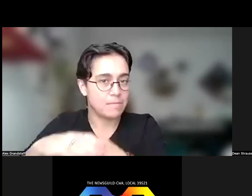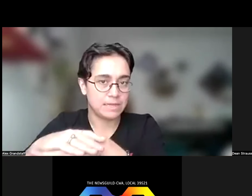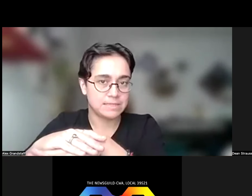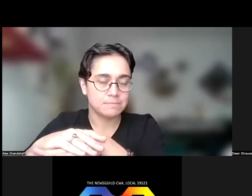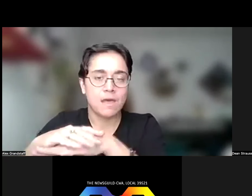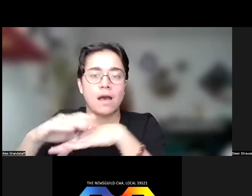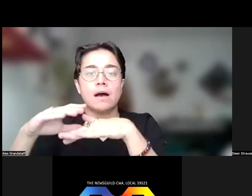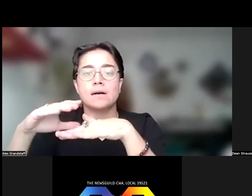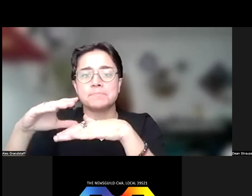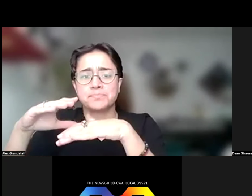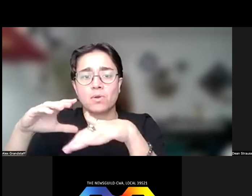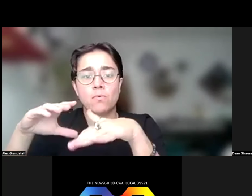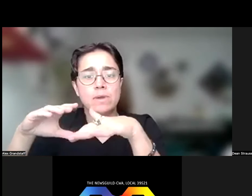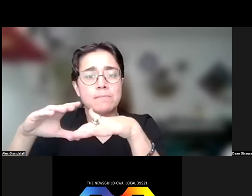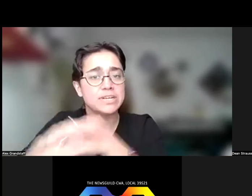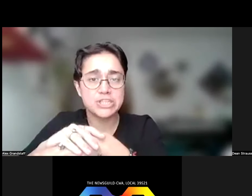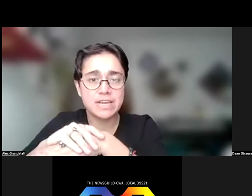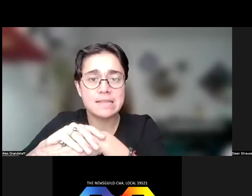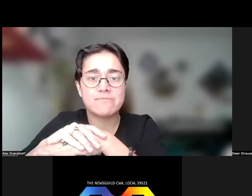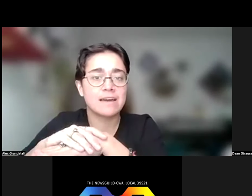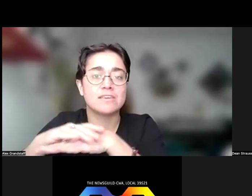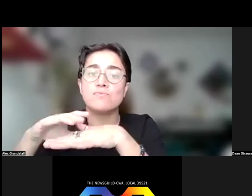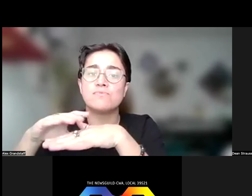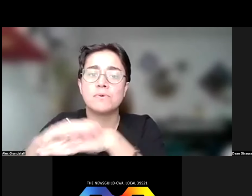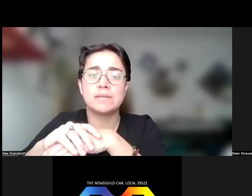about children and families.